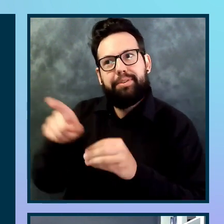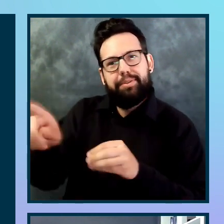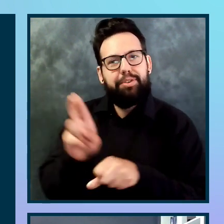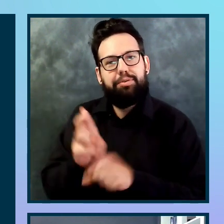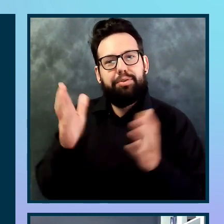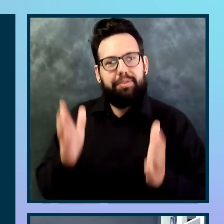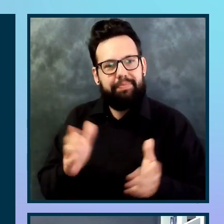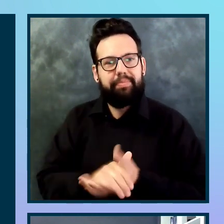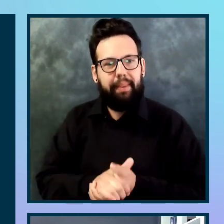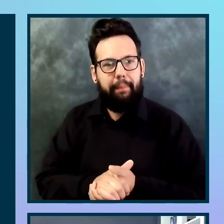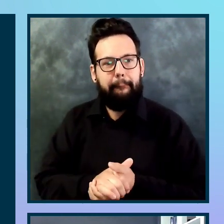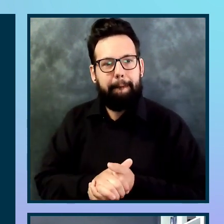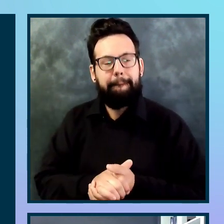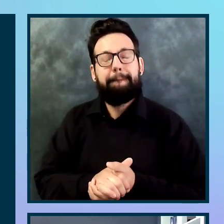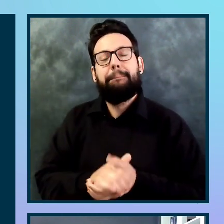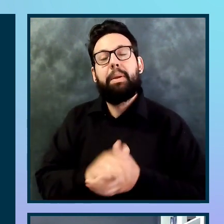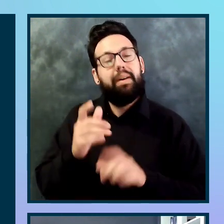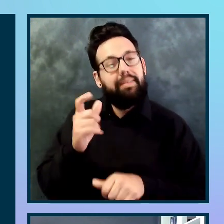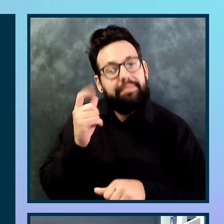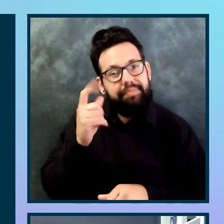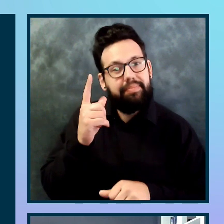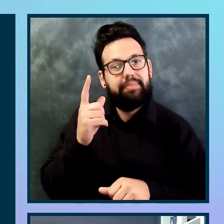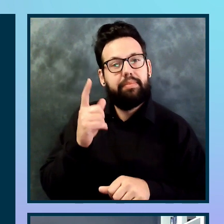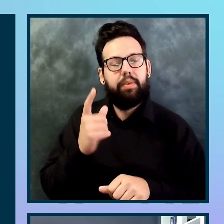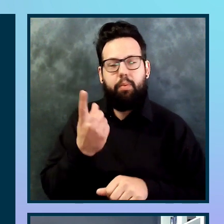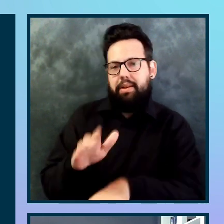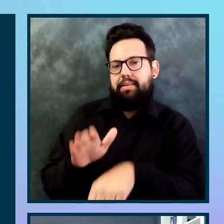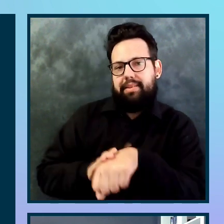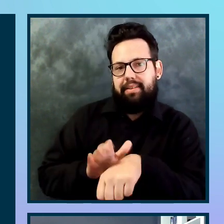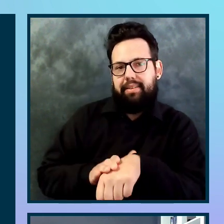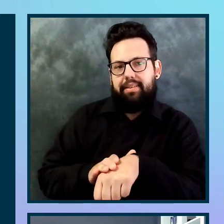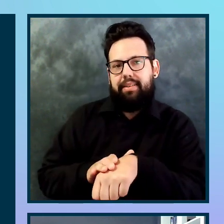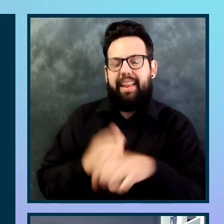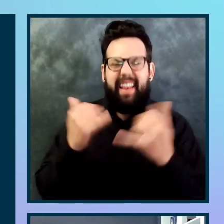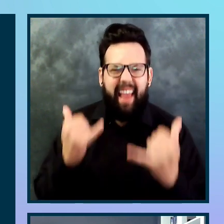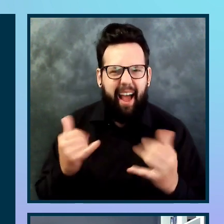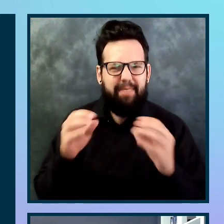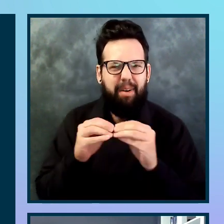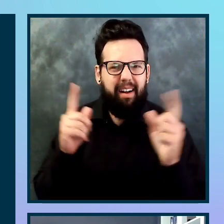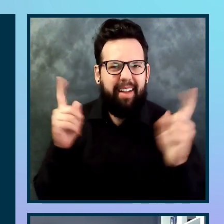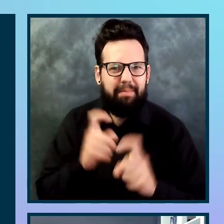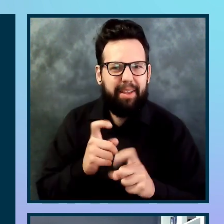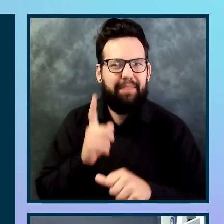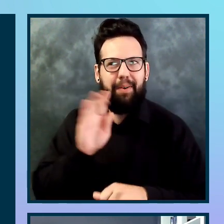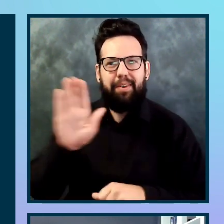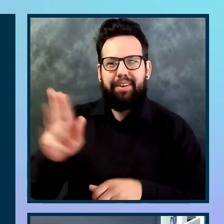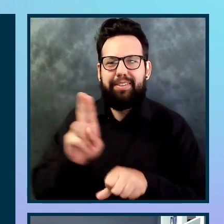like now the interaction here is even more complex that it was before. Right, now we have a list.